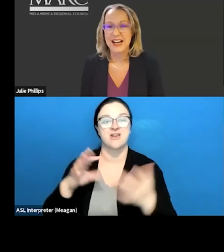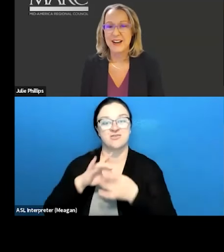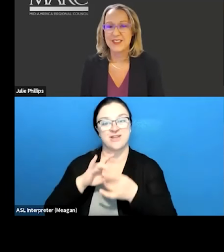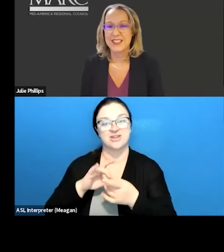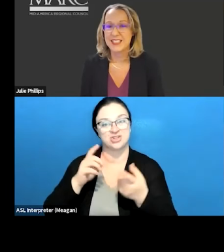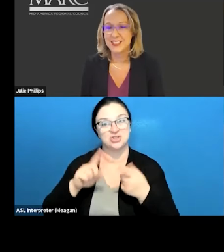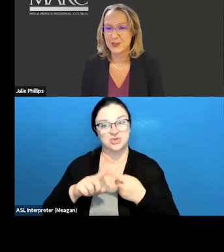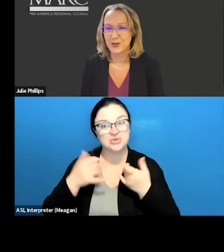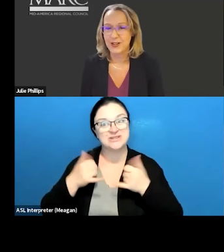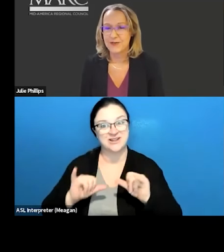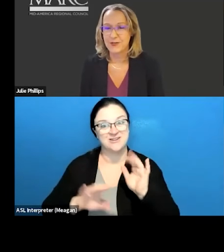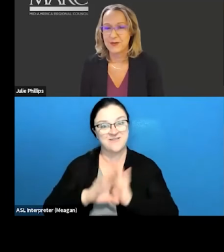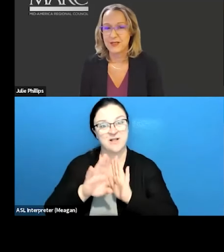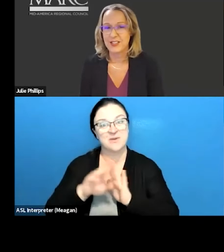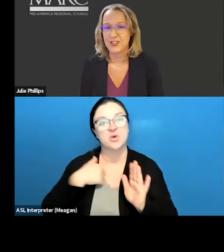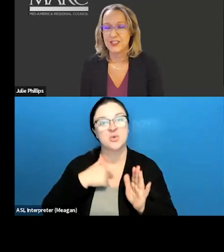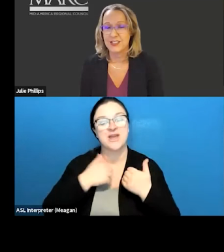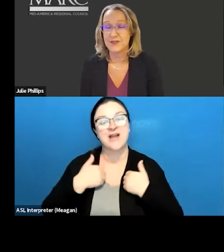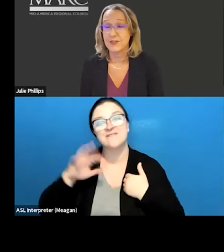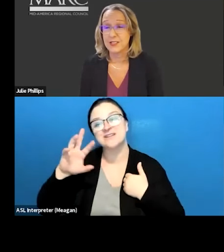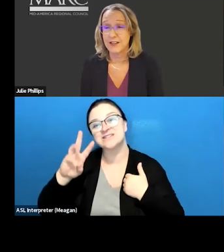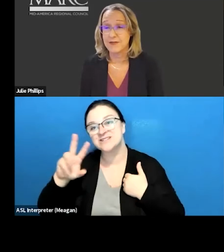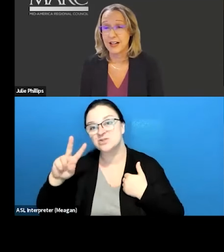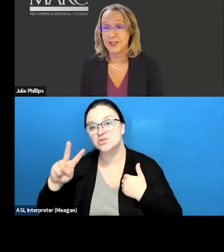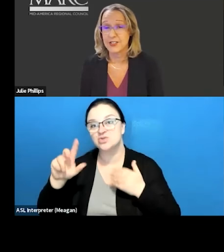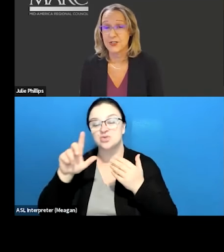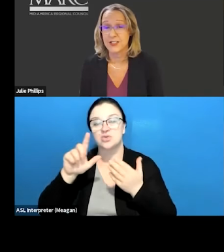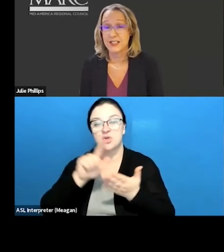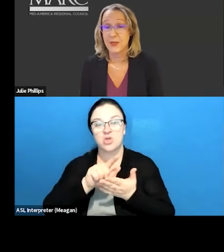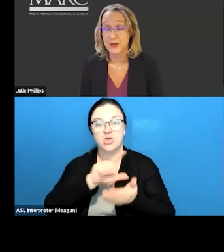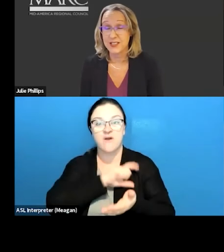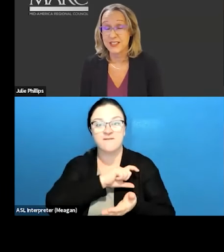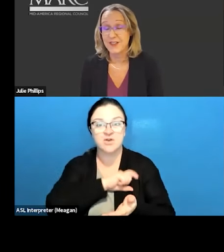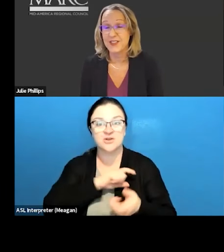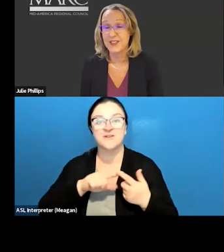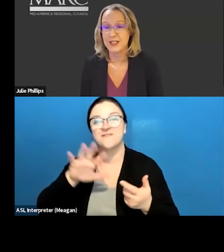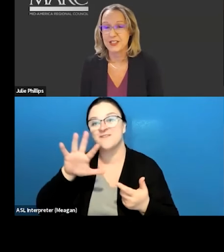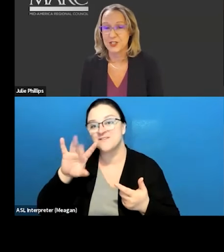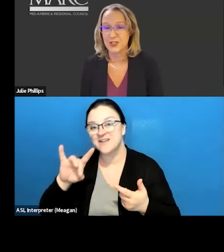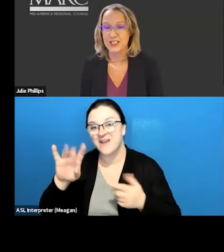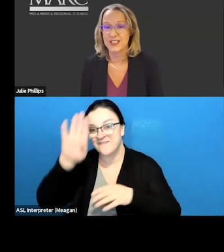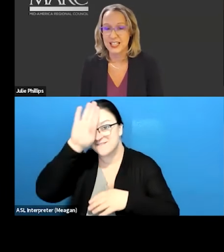We have 62 law enforcement agencies, 58 fire districts, and 37 EMS districts